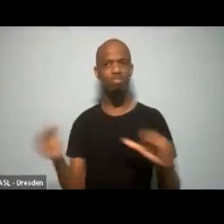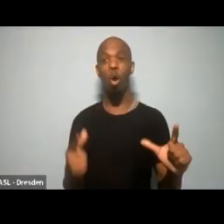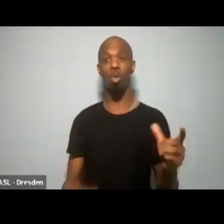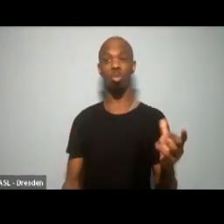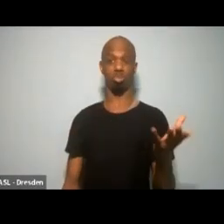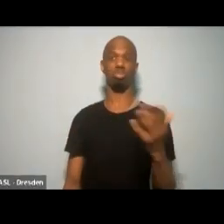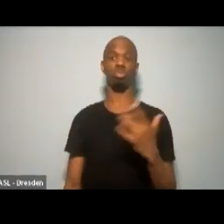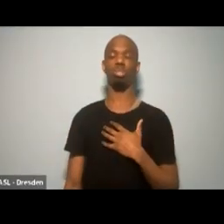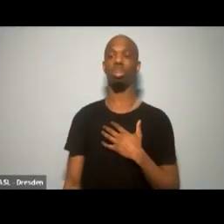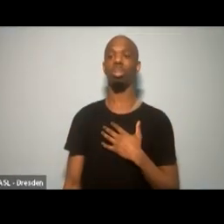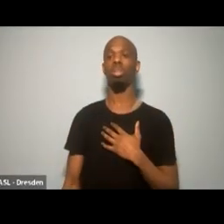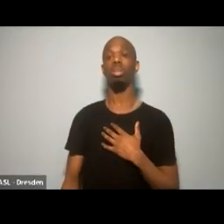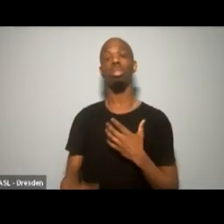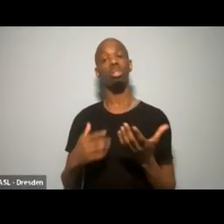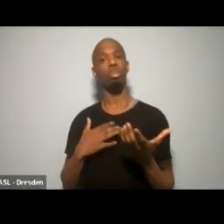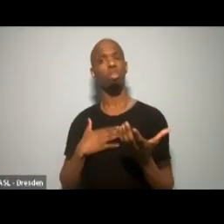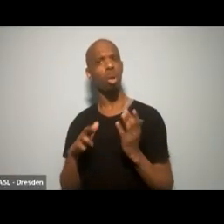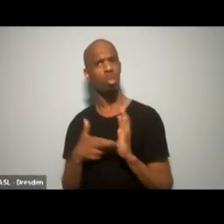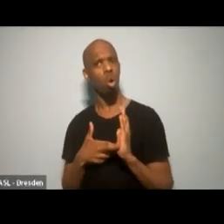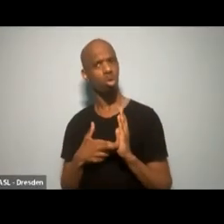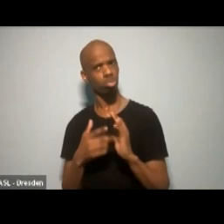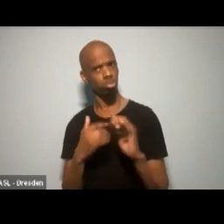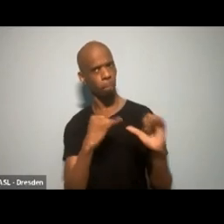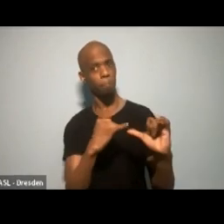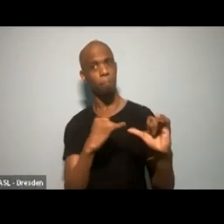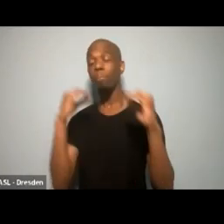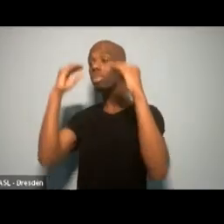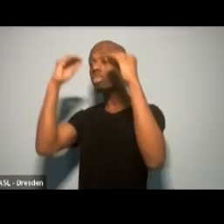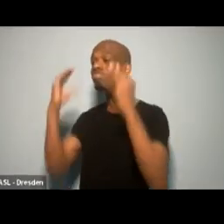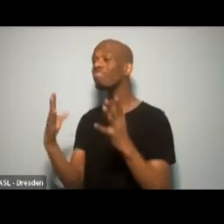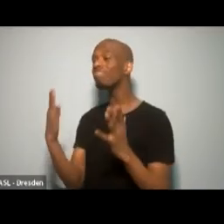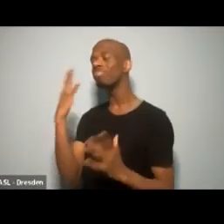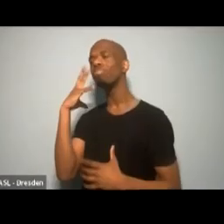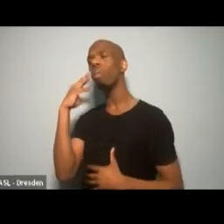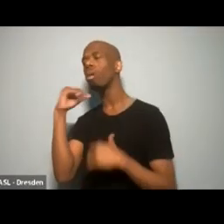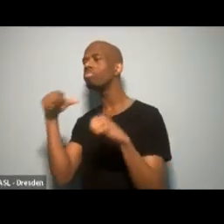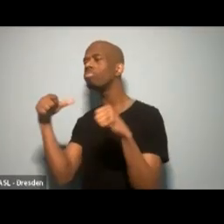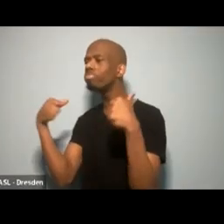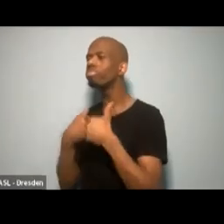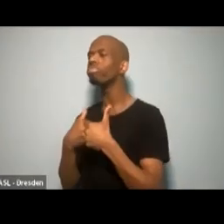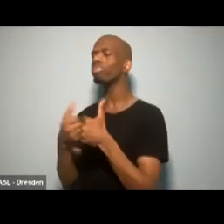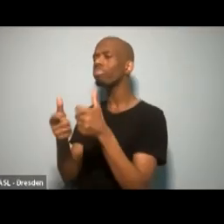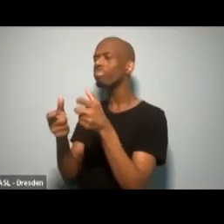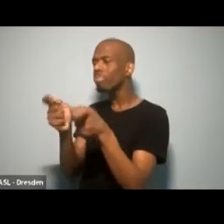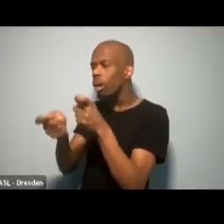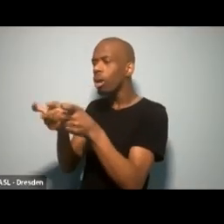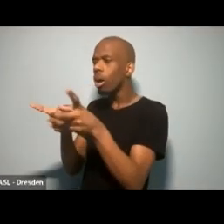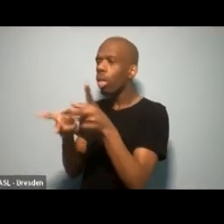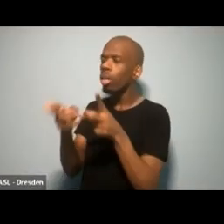I do know how challenging the process is of editing or otherwise contributing to a book of publications,